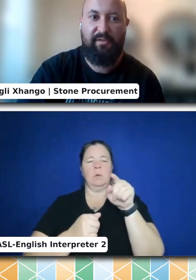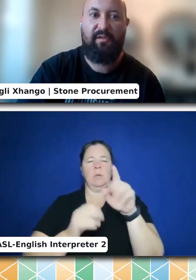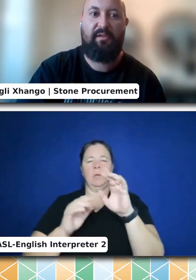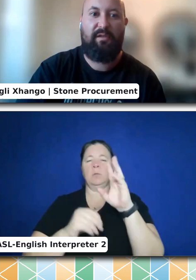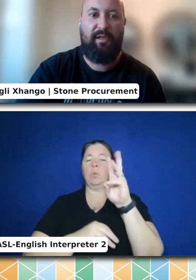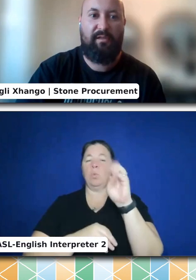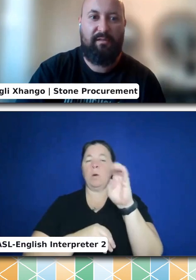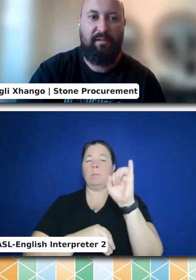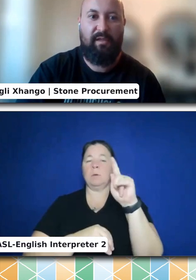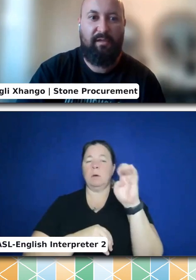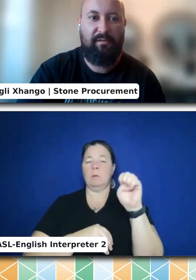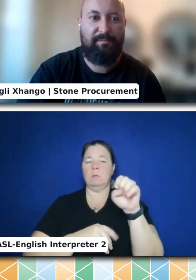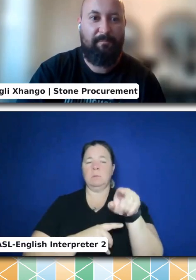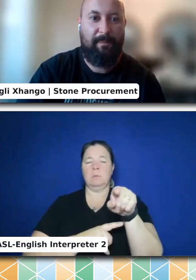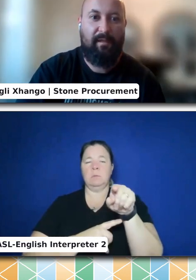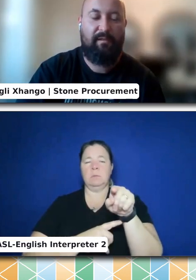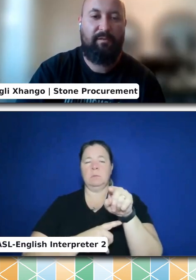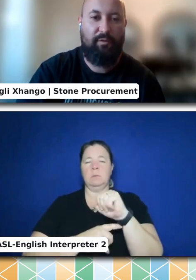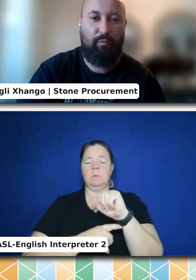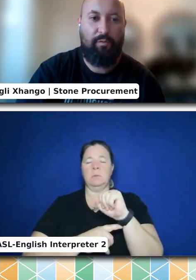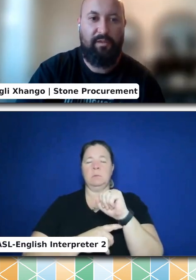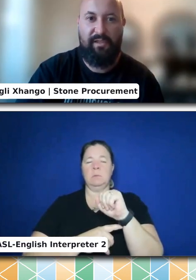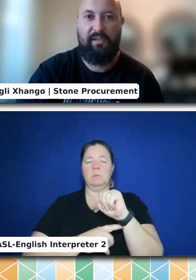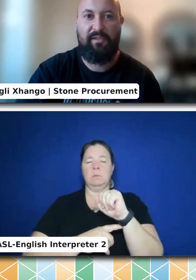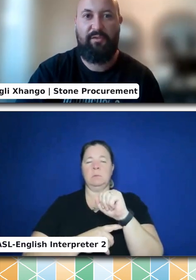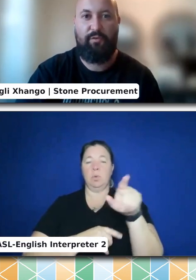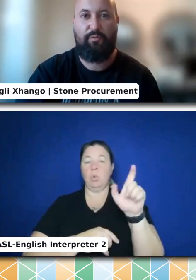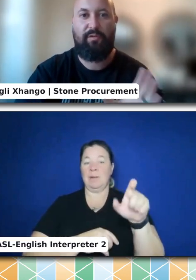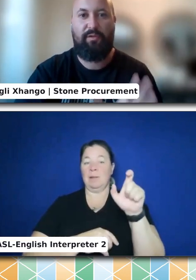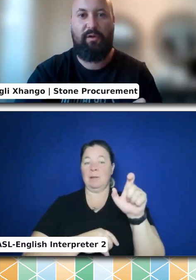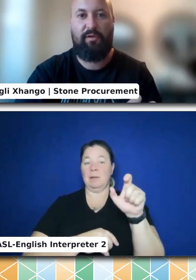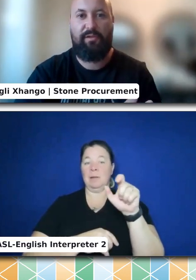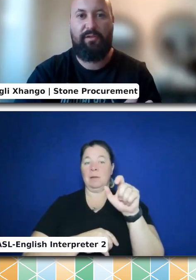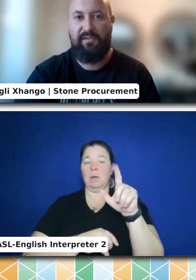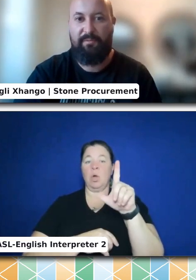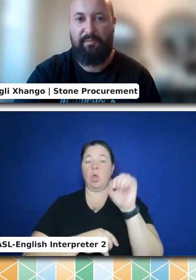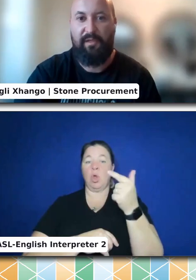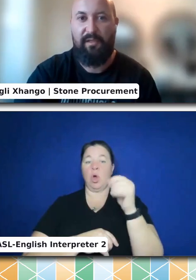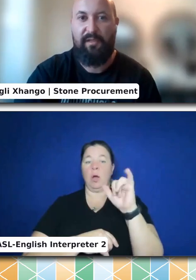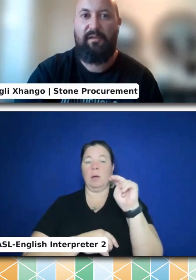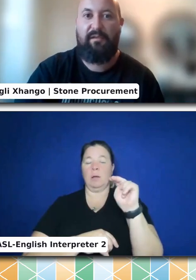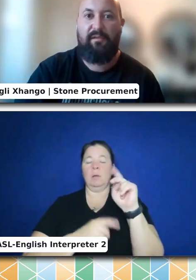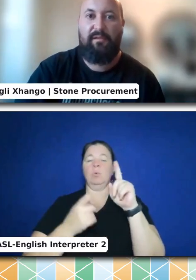And, uh. You will click into Login South Pariba.